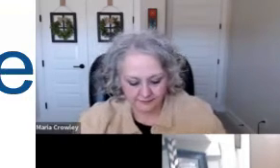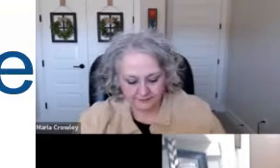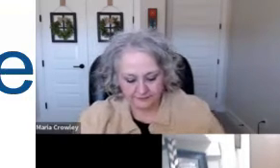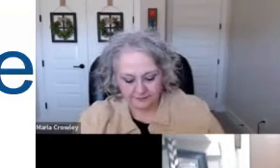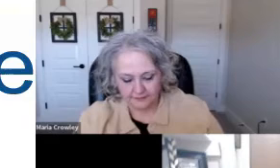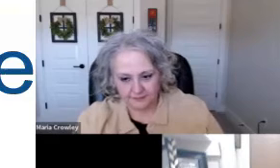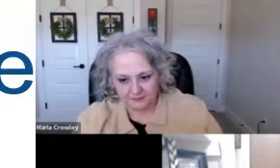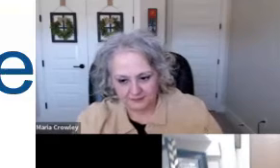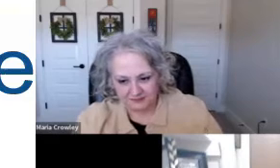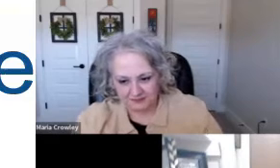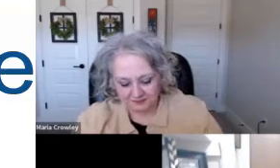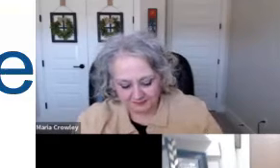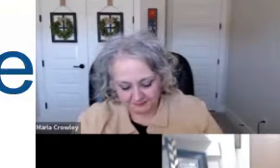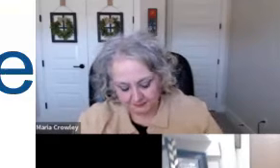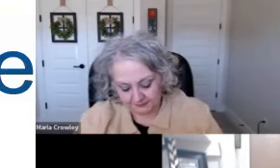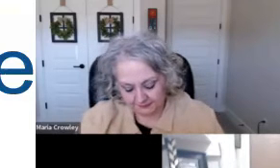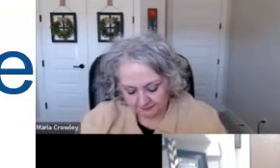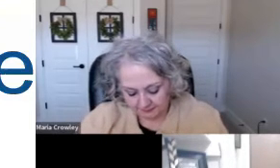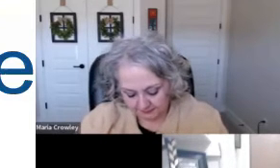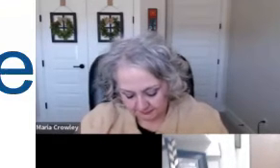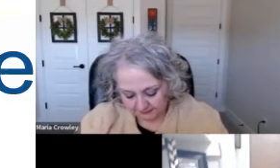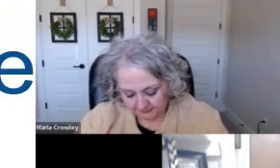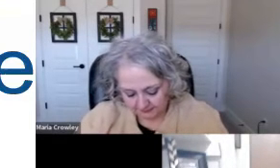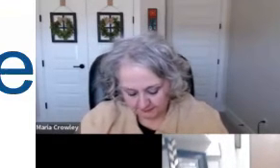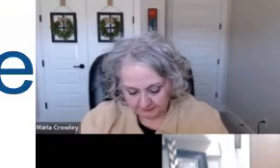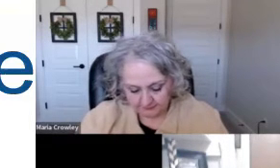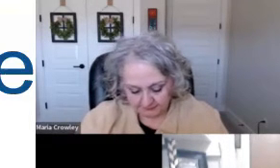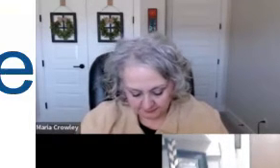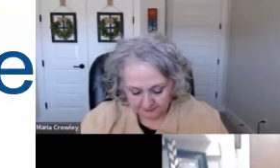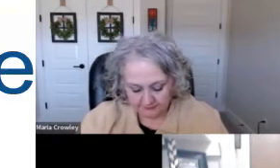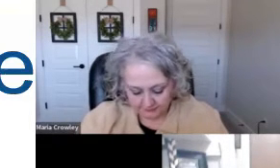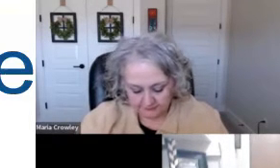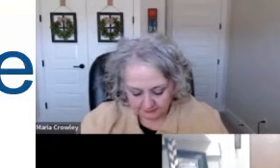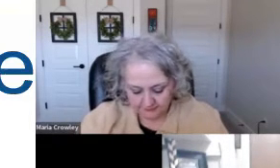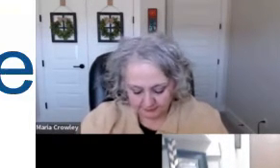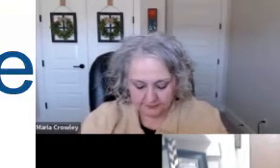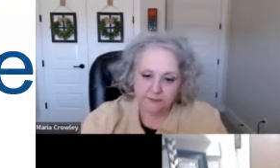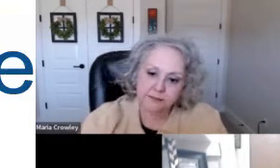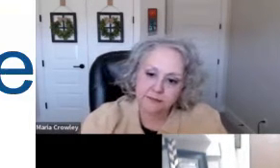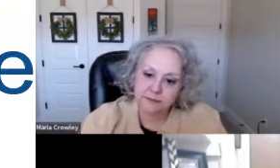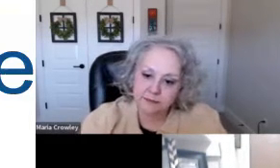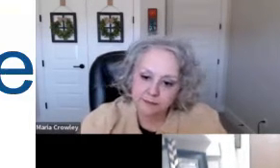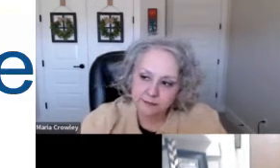you know, how much of this stuff? Like, Ann said it's related to my brain injury? And how much of it is just normal